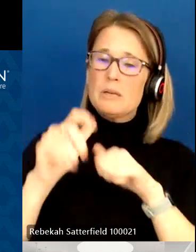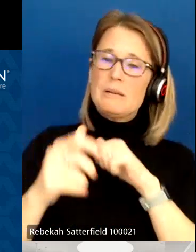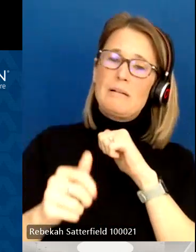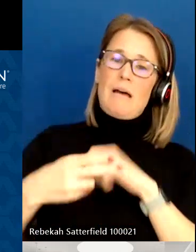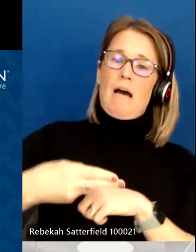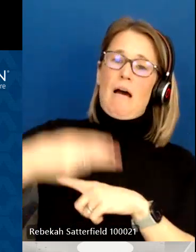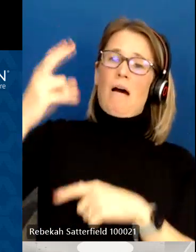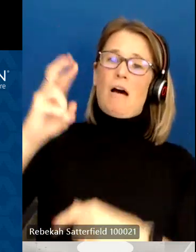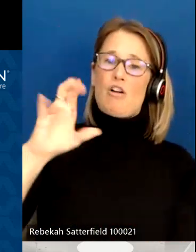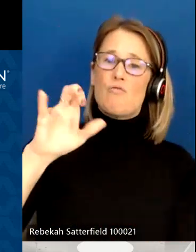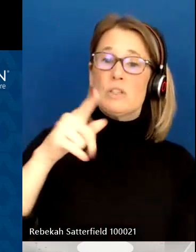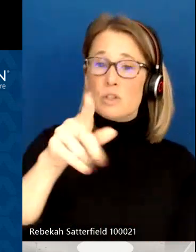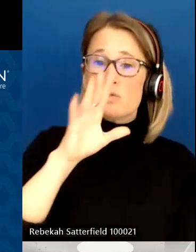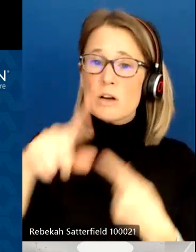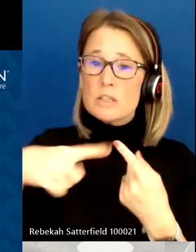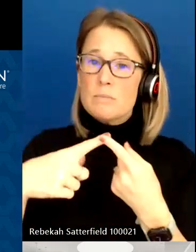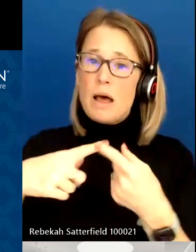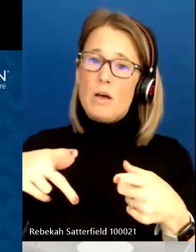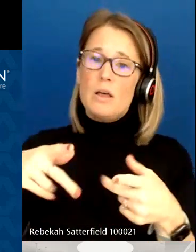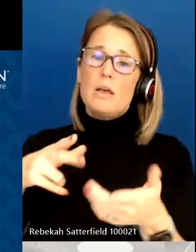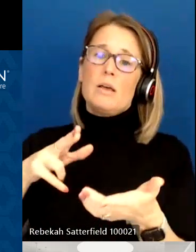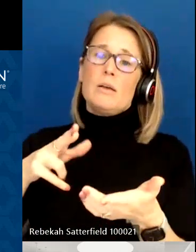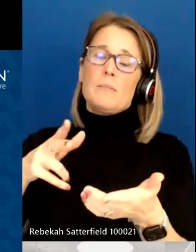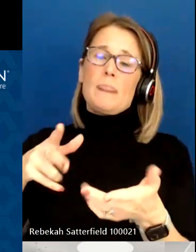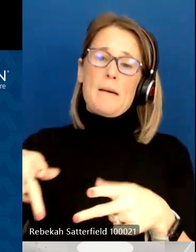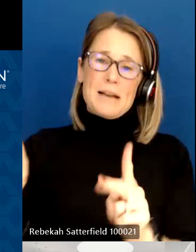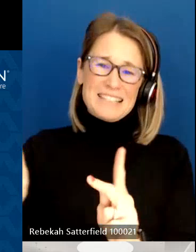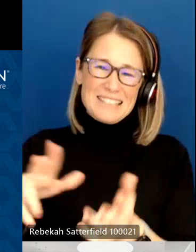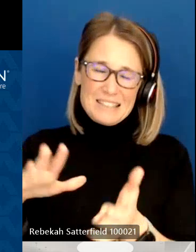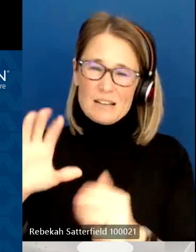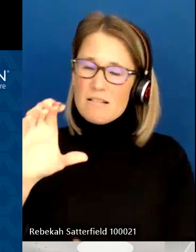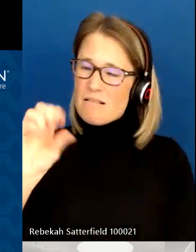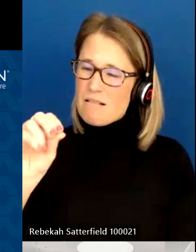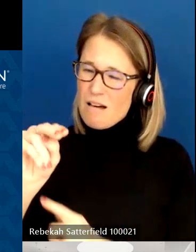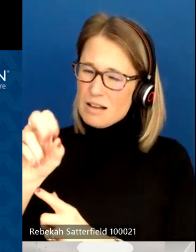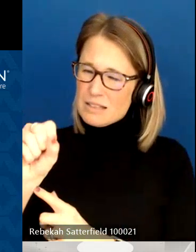about consent forms discharge instructions uh what was that third and are there others that